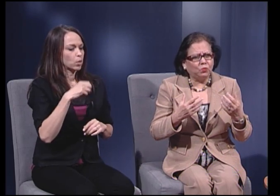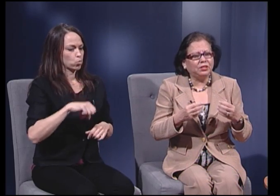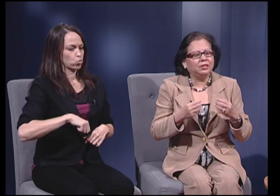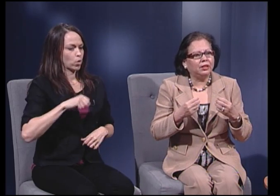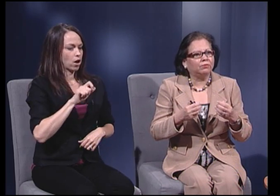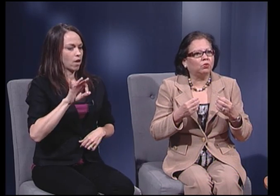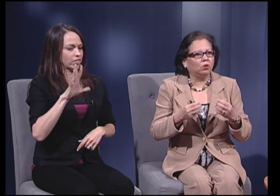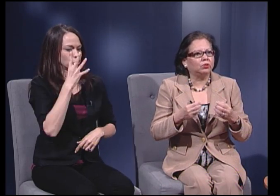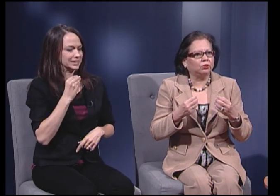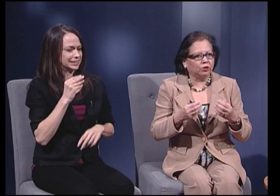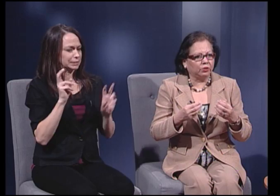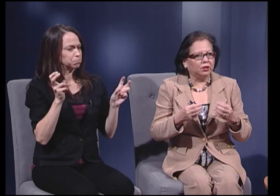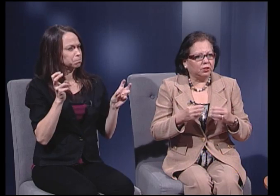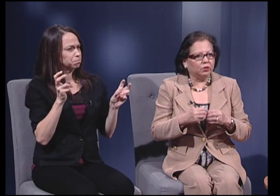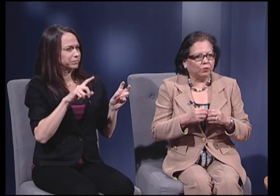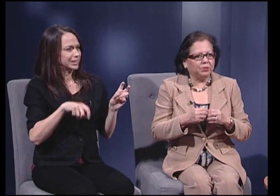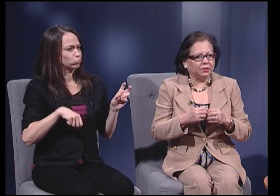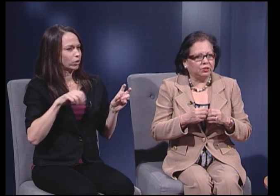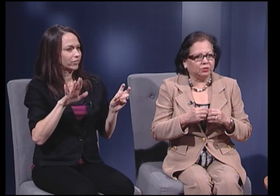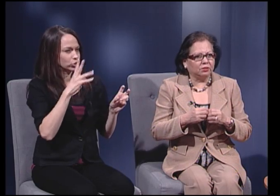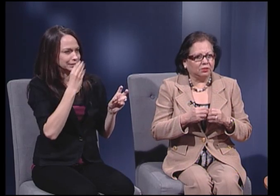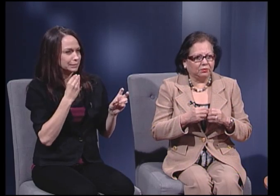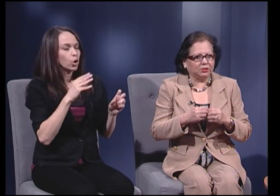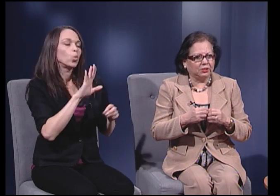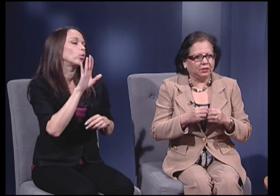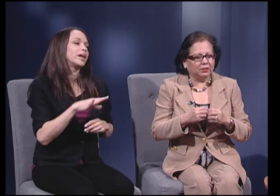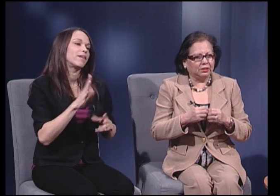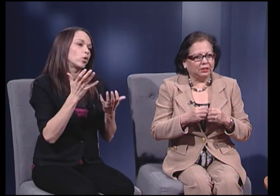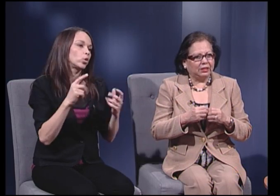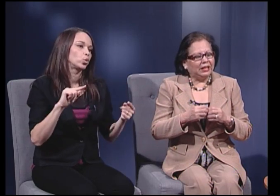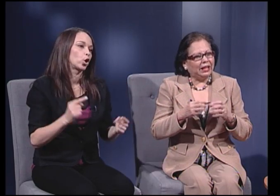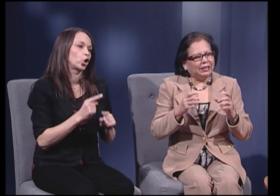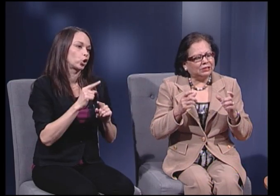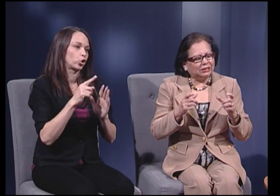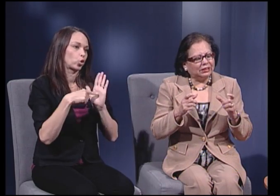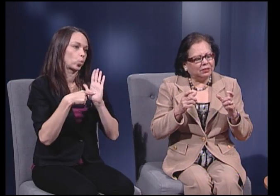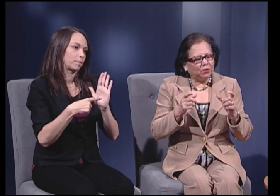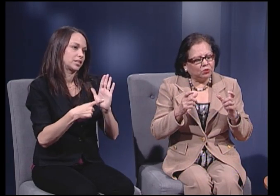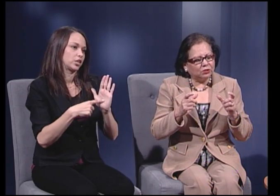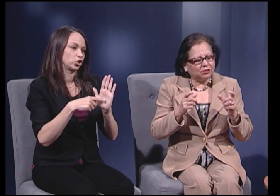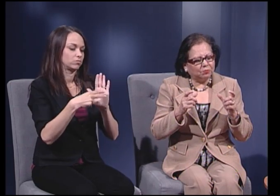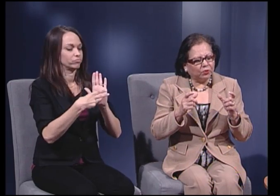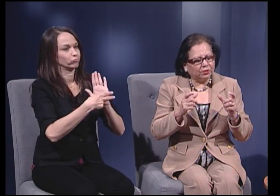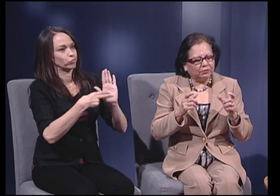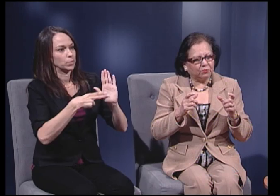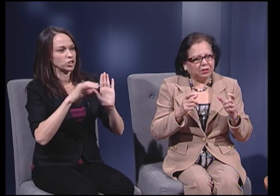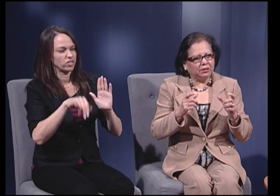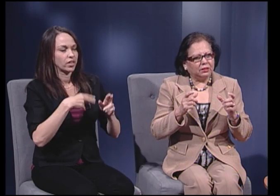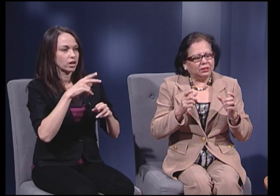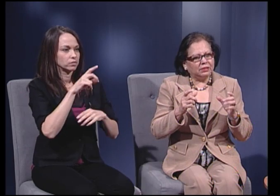We'd never want to hurt the reputation of the state. And our-- the most important thing for me is